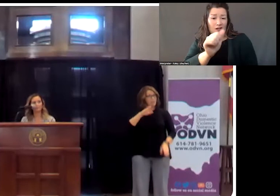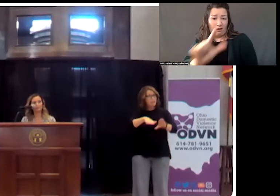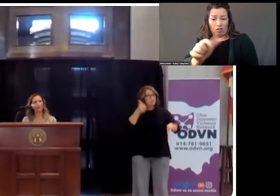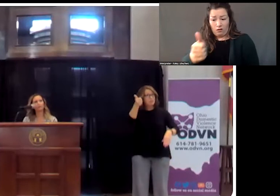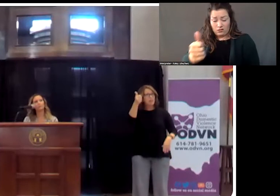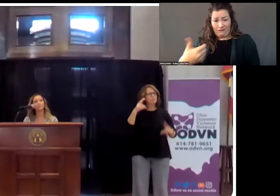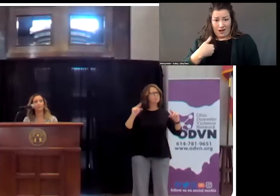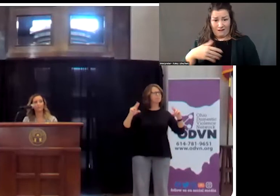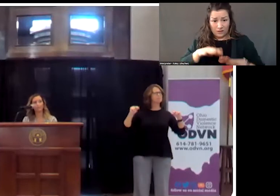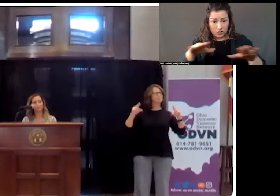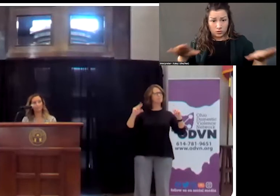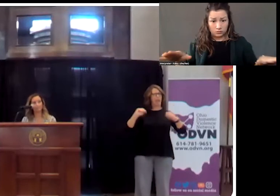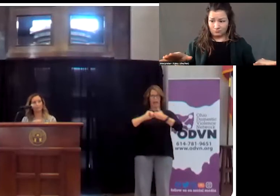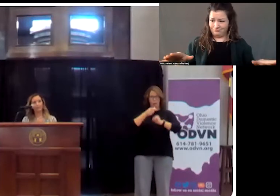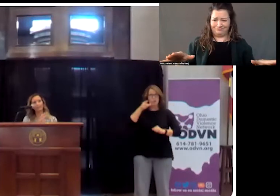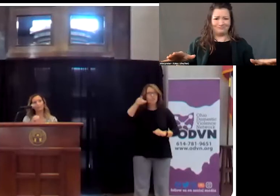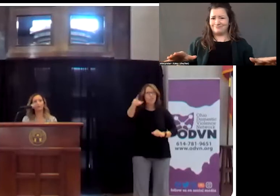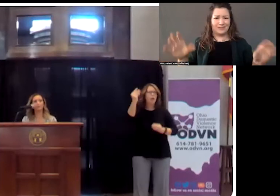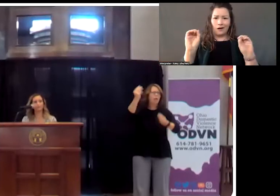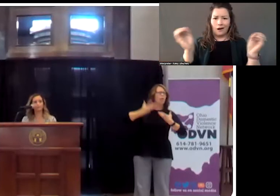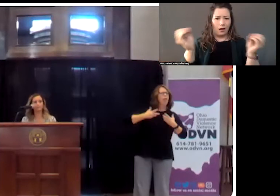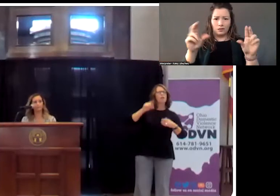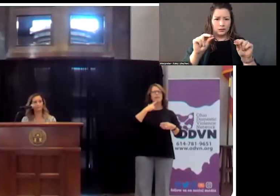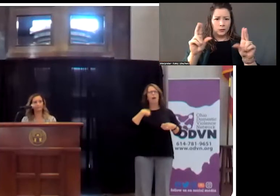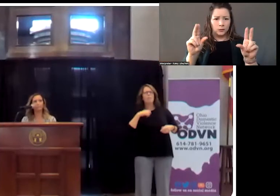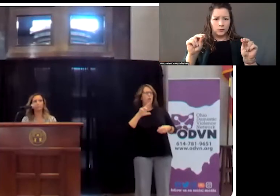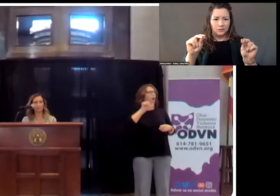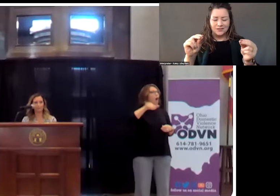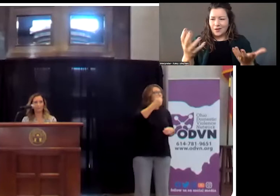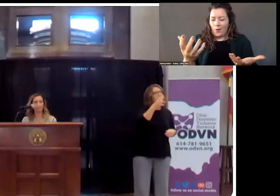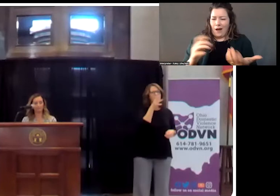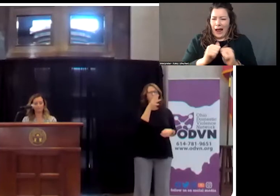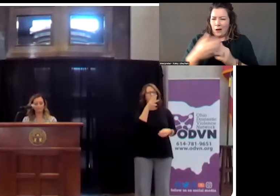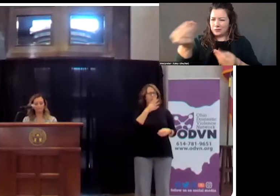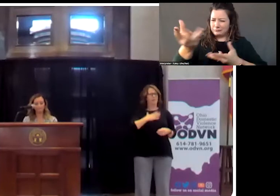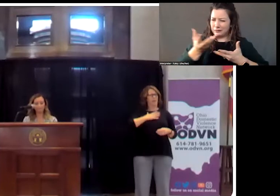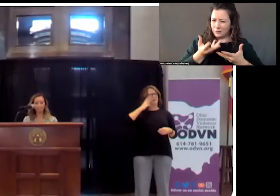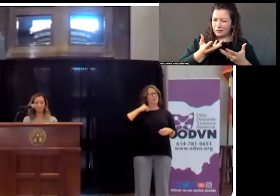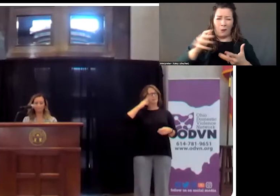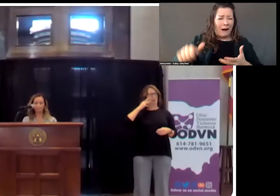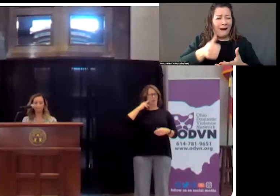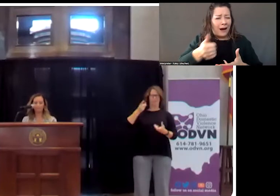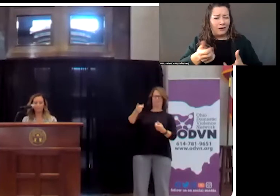So how could she tell me or any other mother what I was going through?